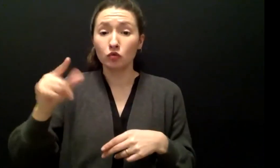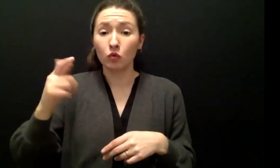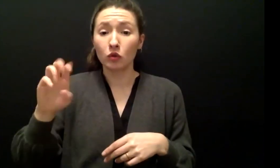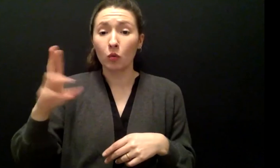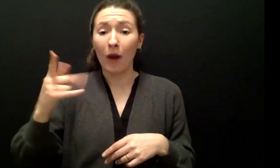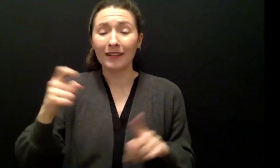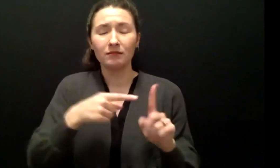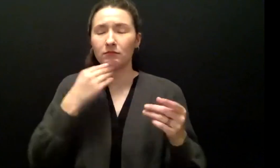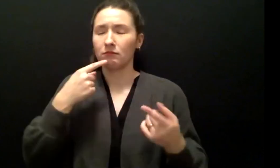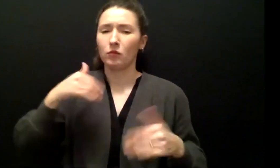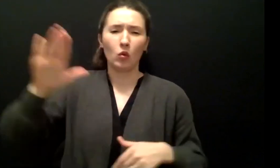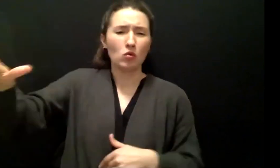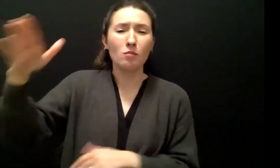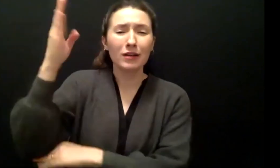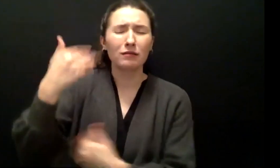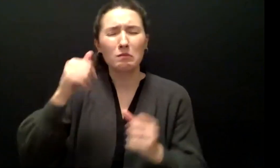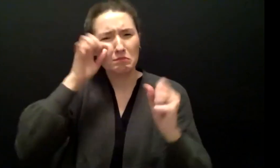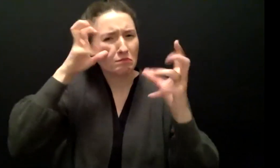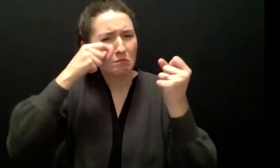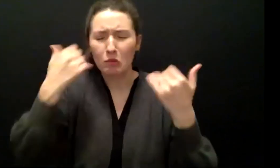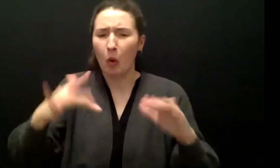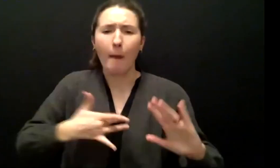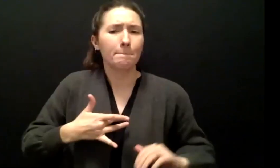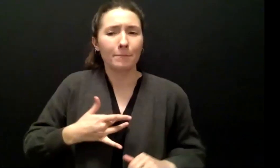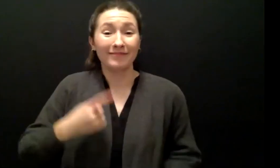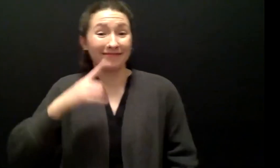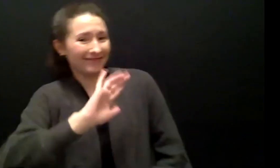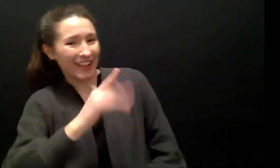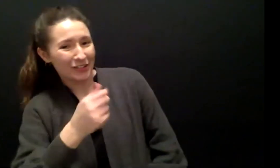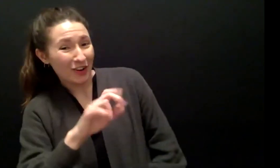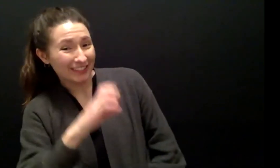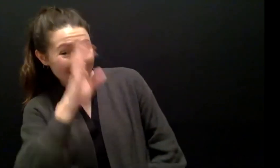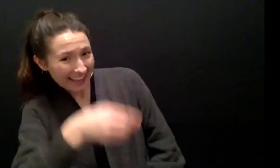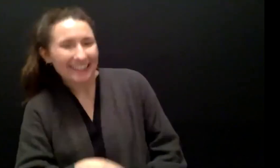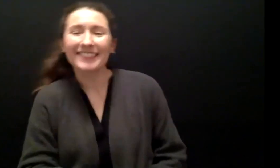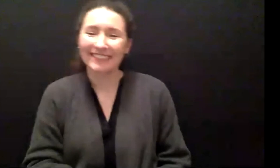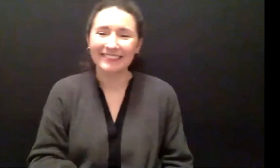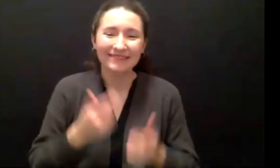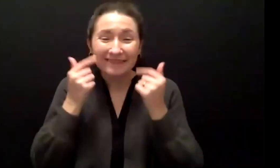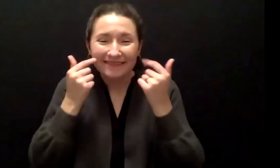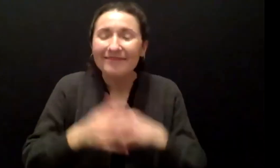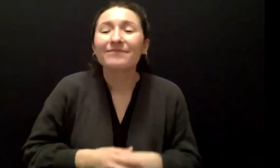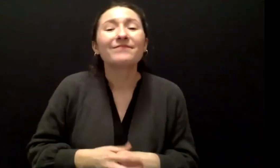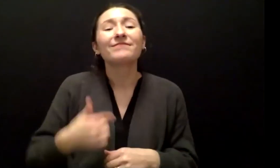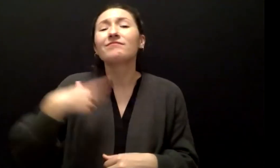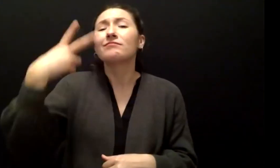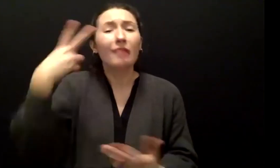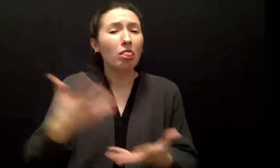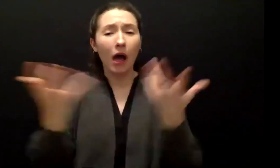out into the open. So, no, I don't, I don't believe that artists are that naive, at least not ones that are gonna make work that's gonna end up out in the open.